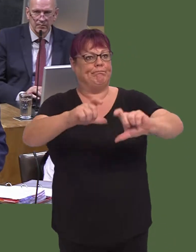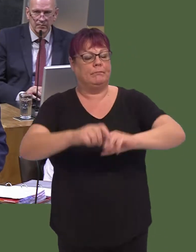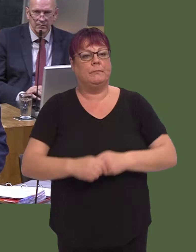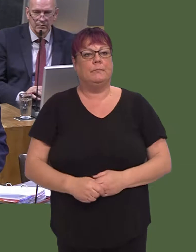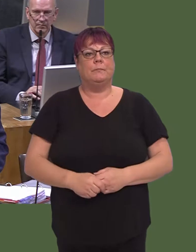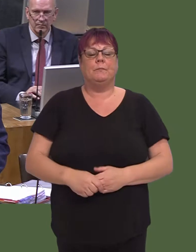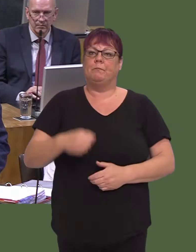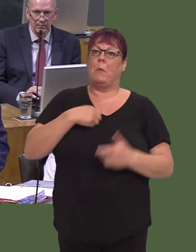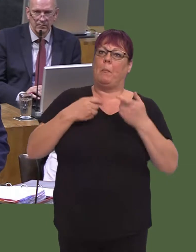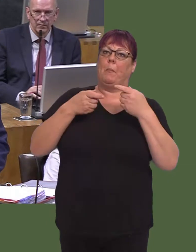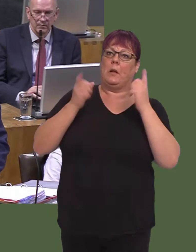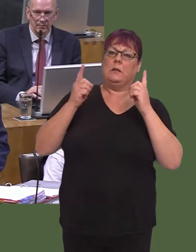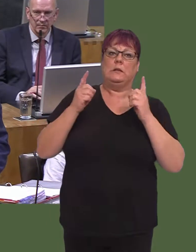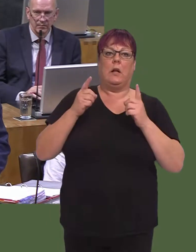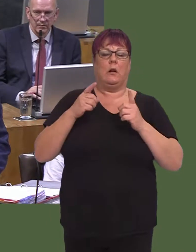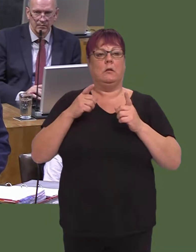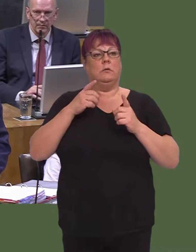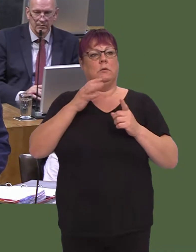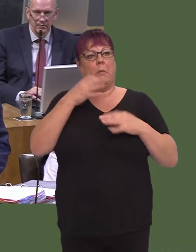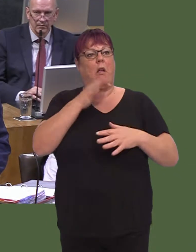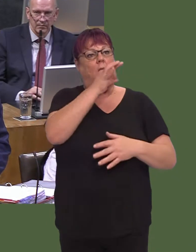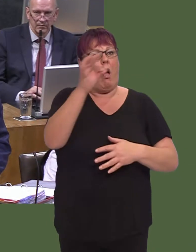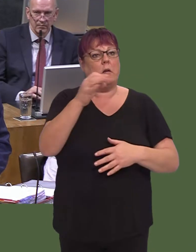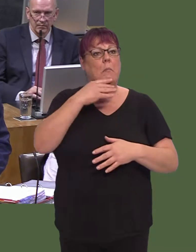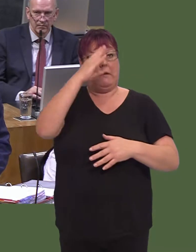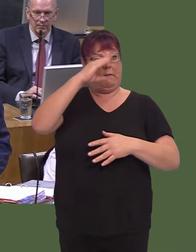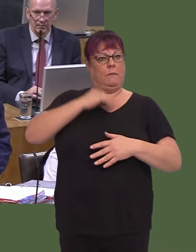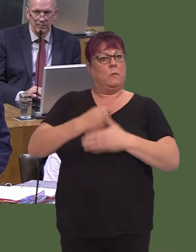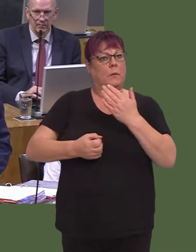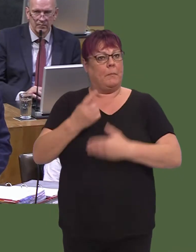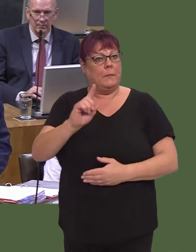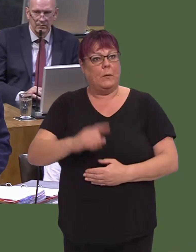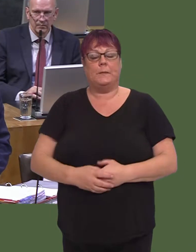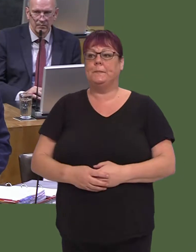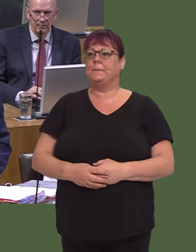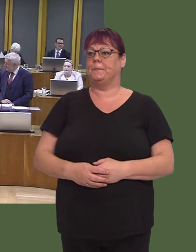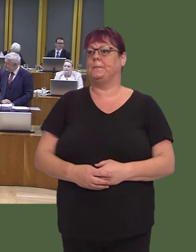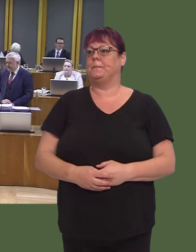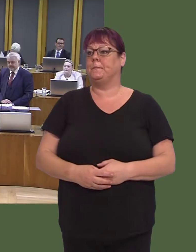for the bridge, and certainly I know the Minister has been asked to be kept fully informed of developments.